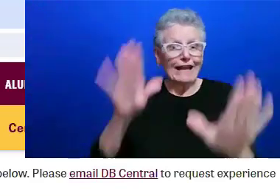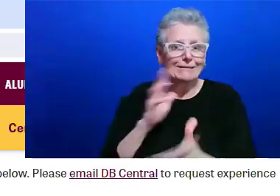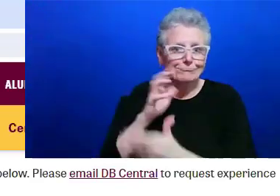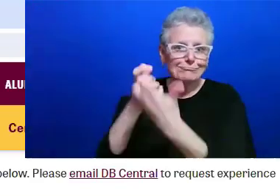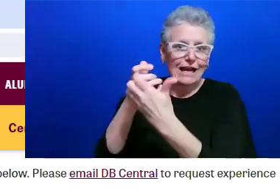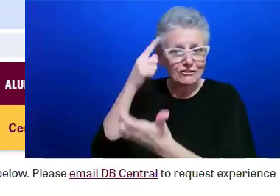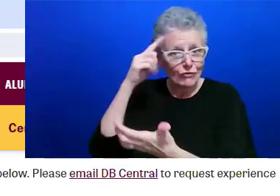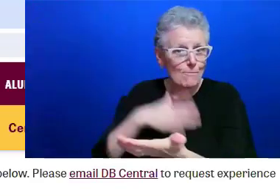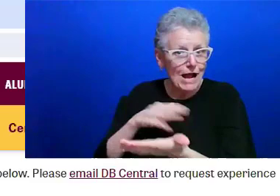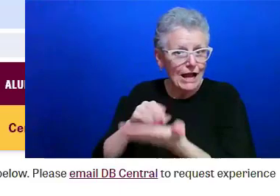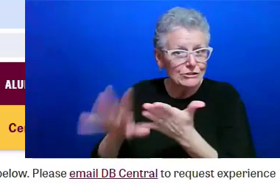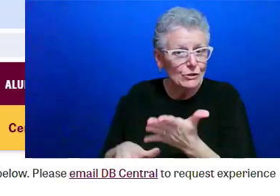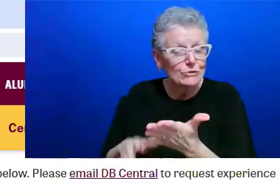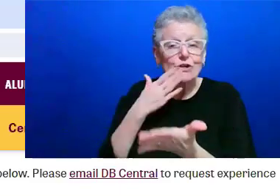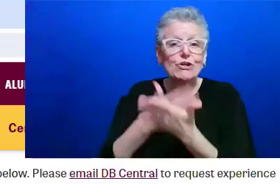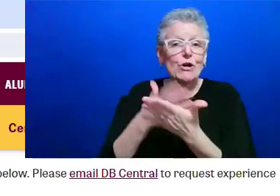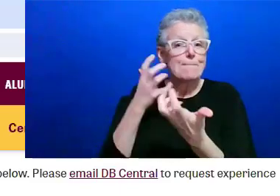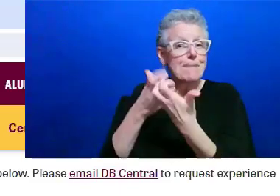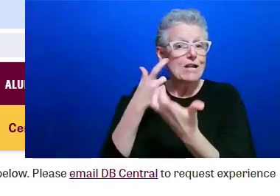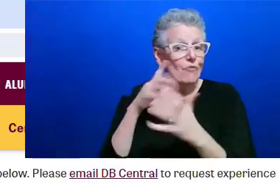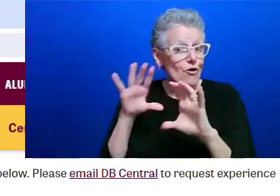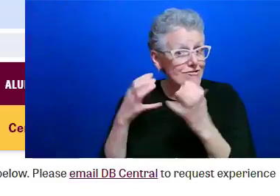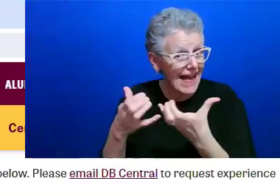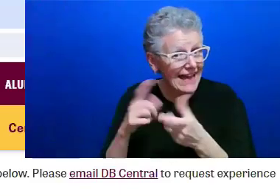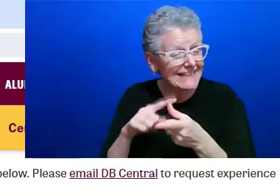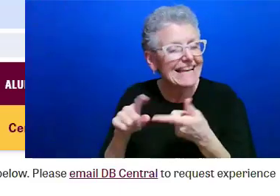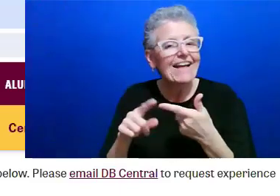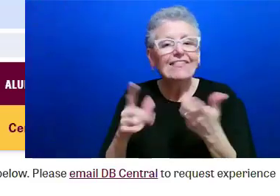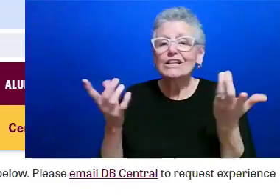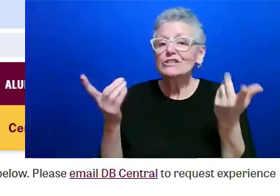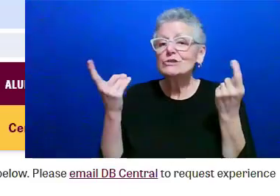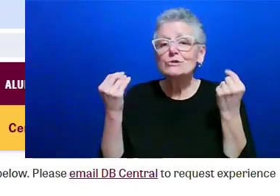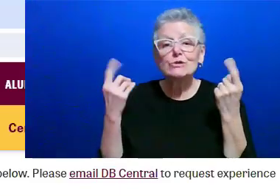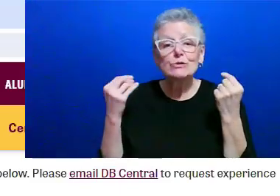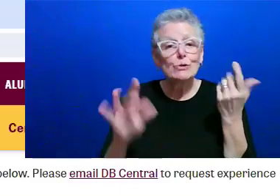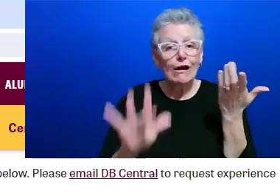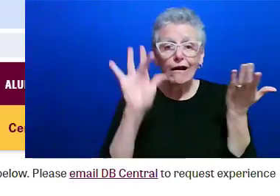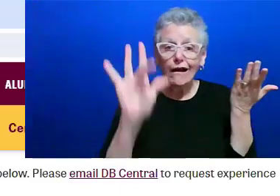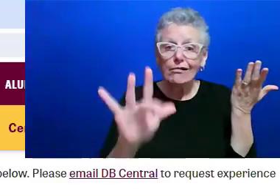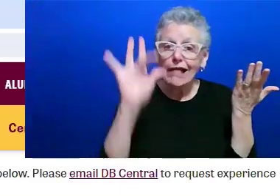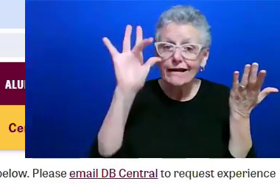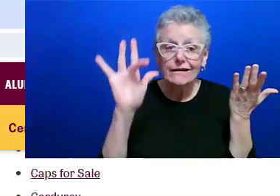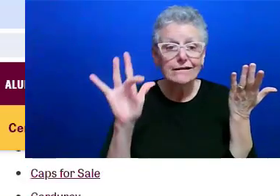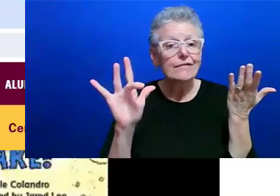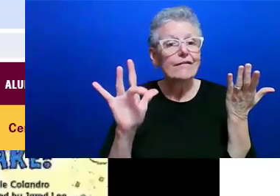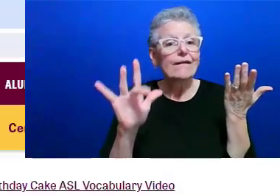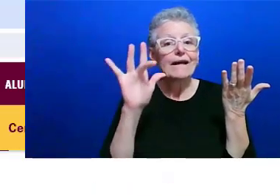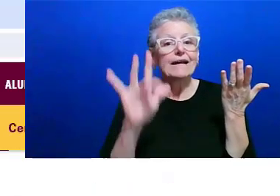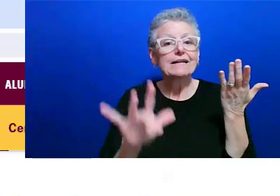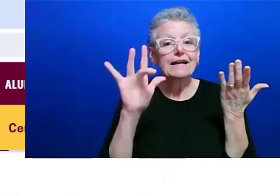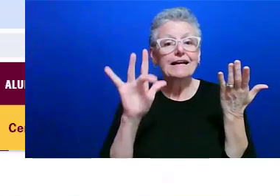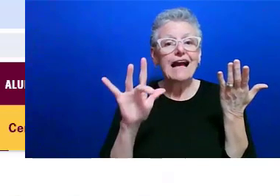or your whole class. And then you just click on one. If we click on If You Give a Dog a Donut,